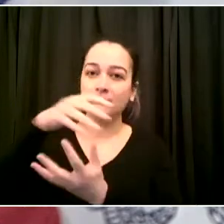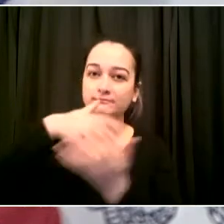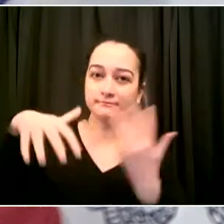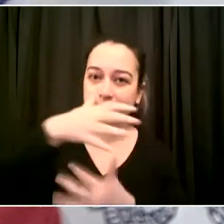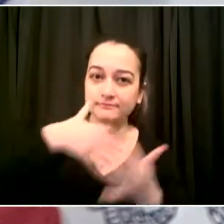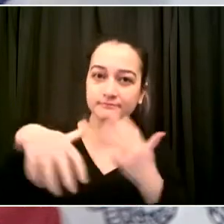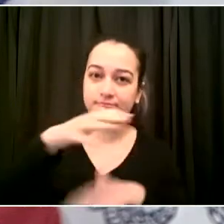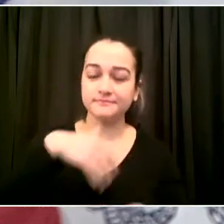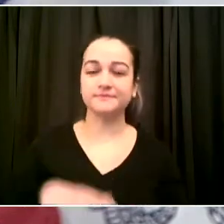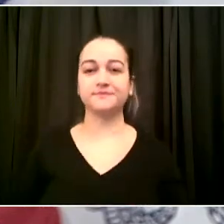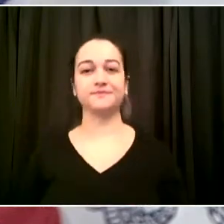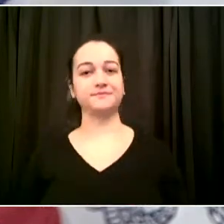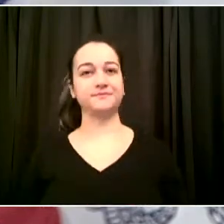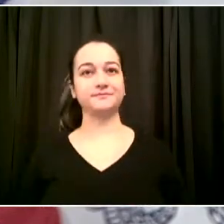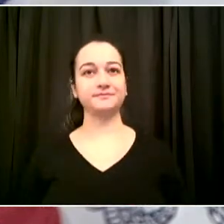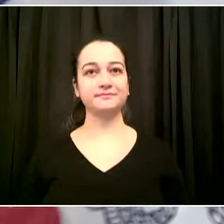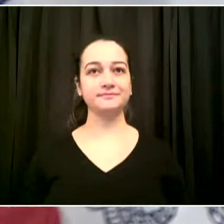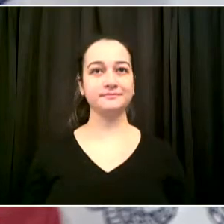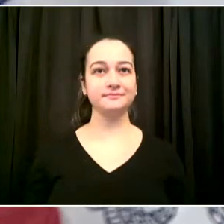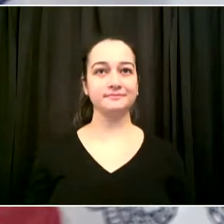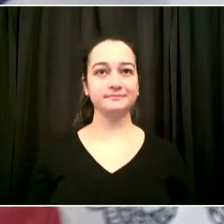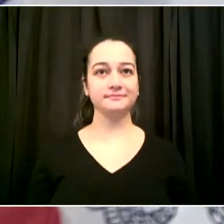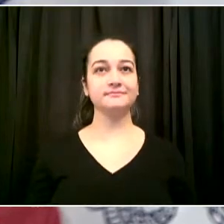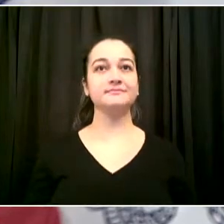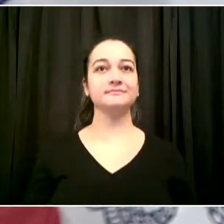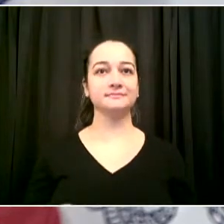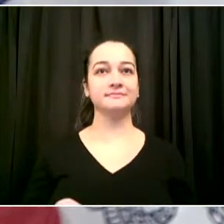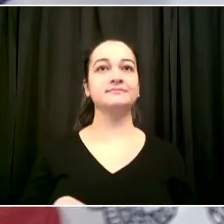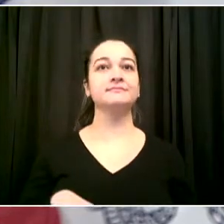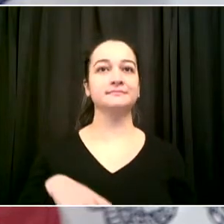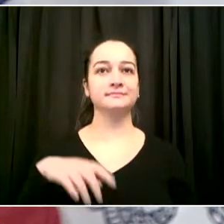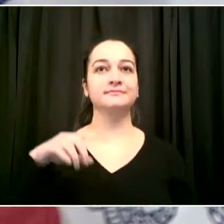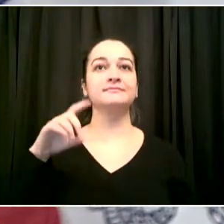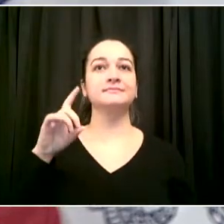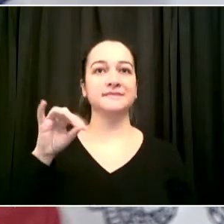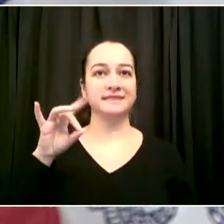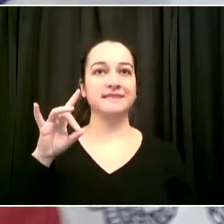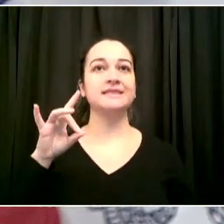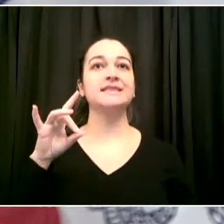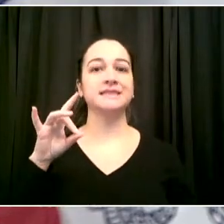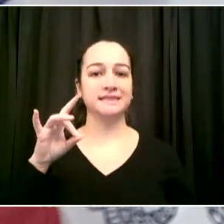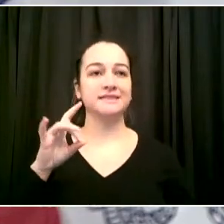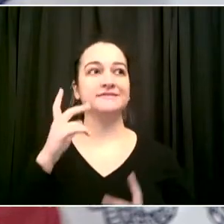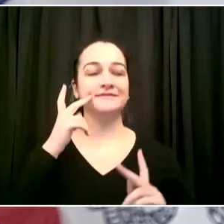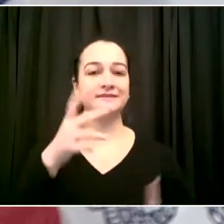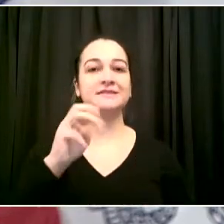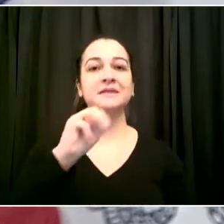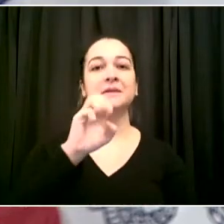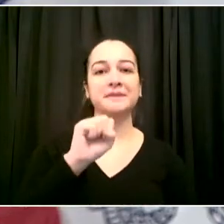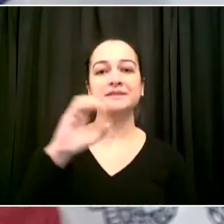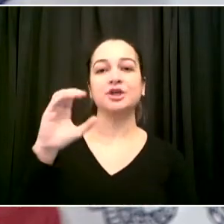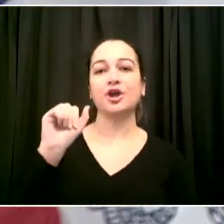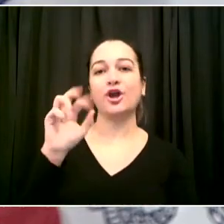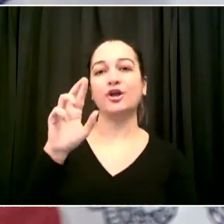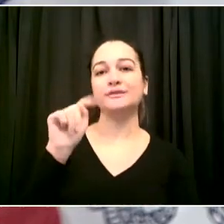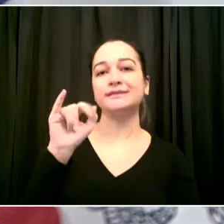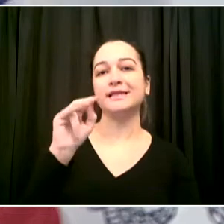ENERGY,Y, WE ARE